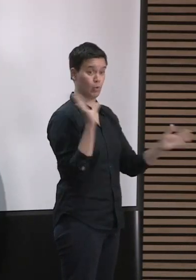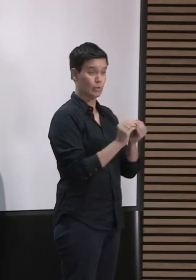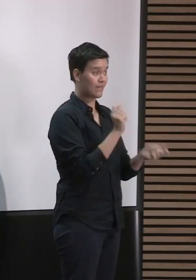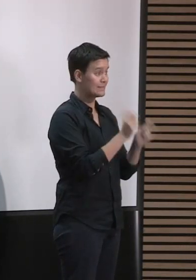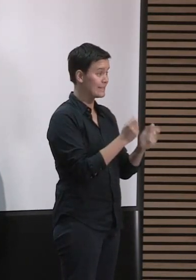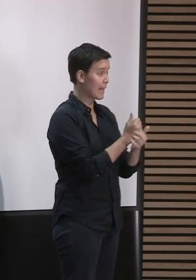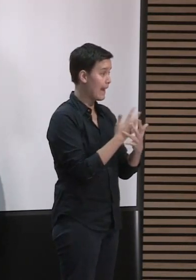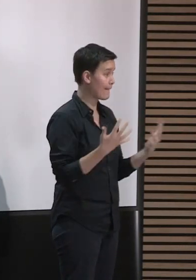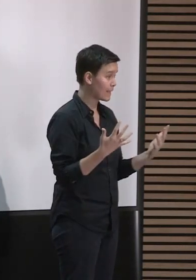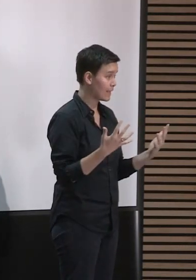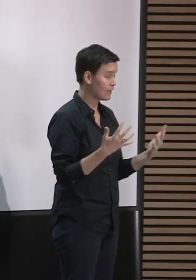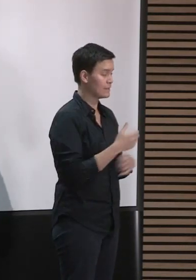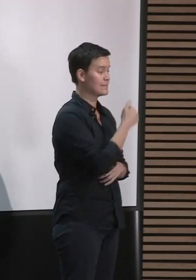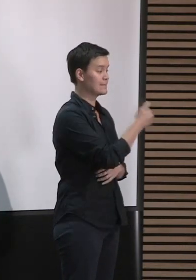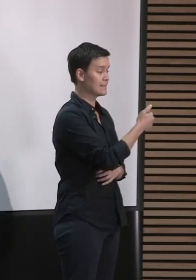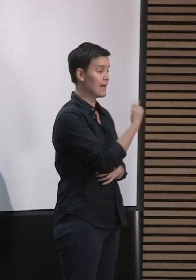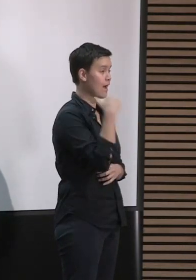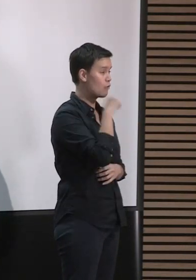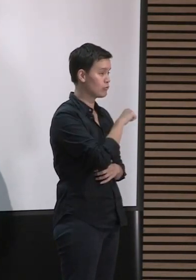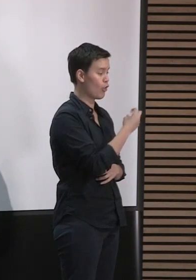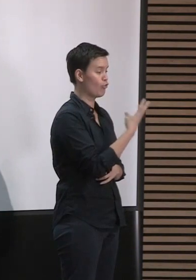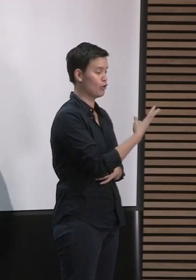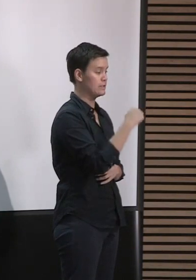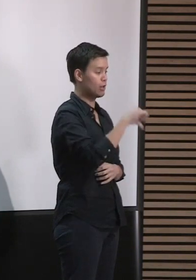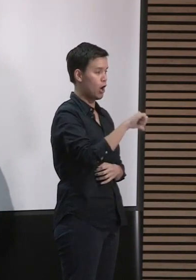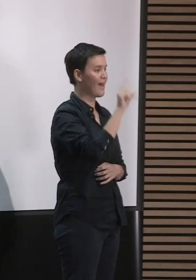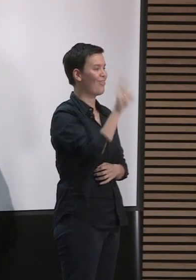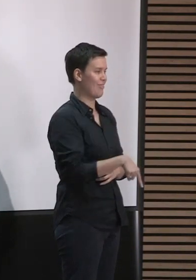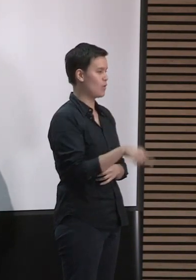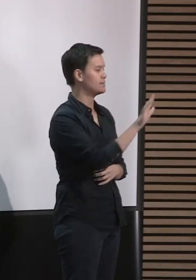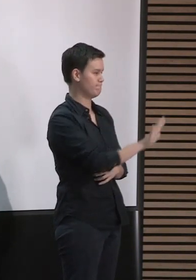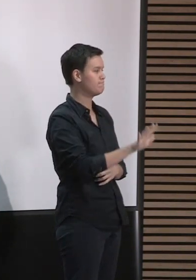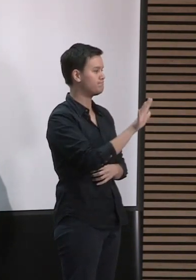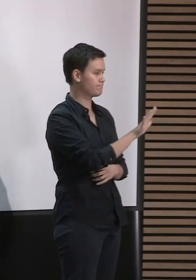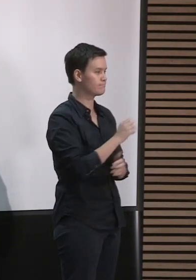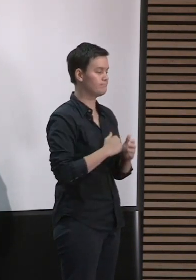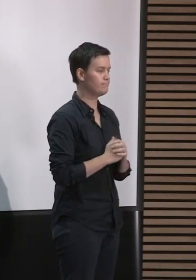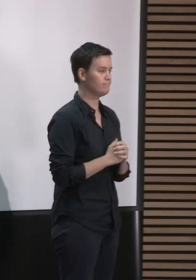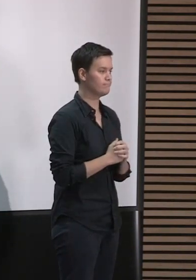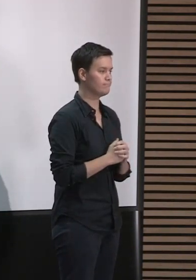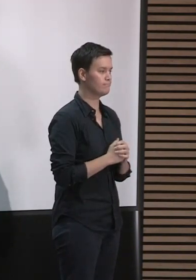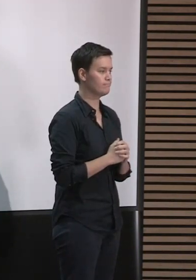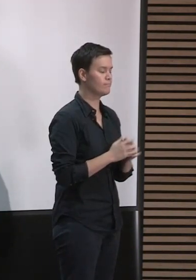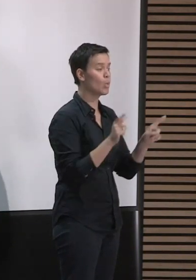processed 23,038 tests for COVID-19, bringing our total